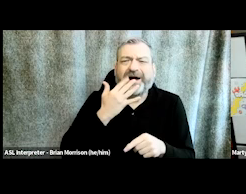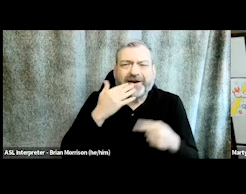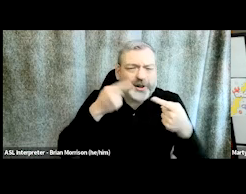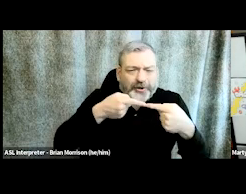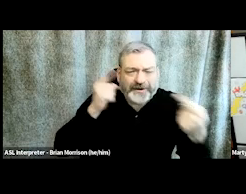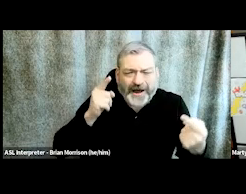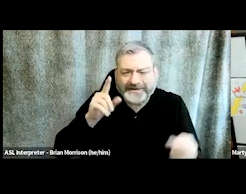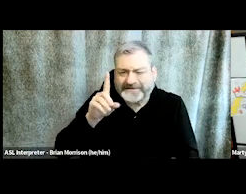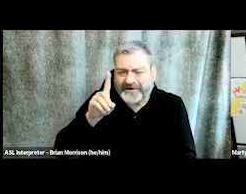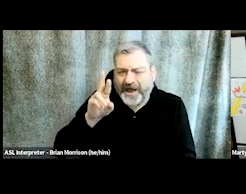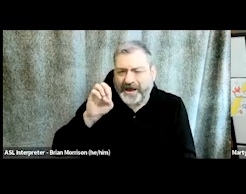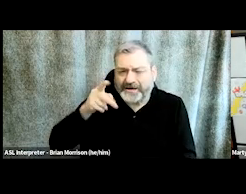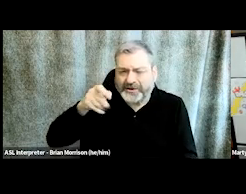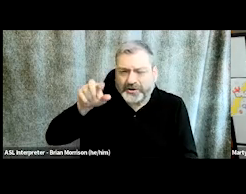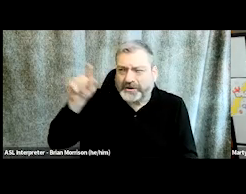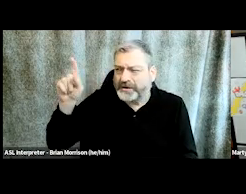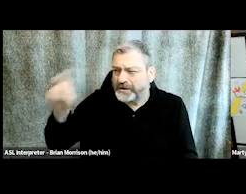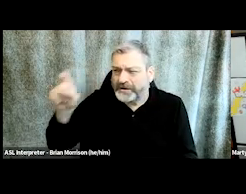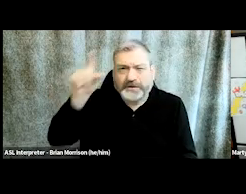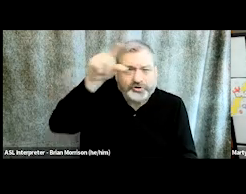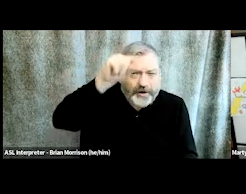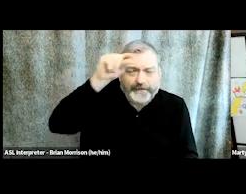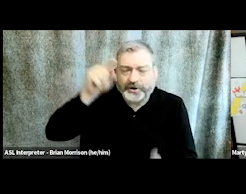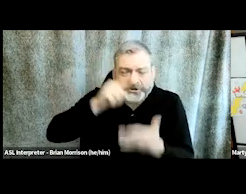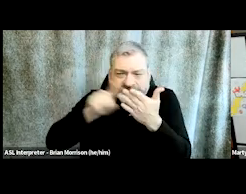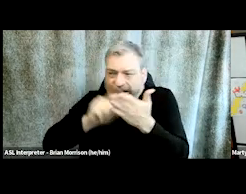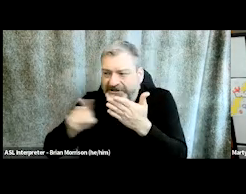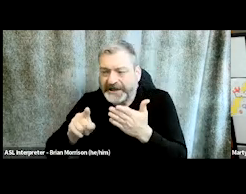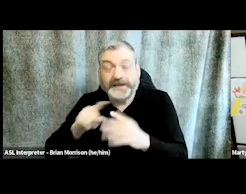who are thinking about when they're creating any content might be it a blog